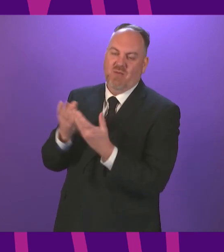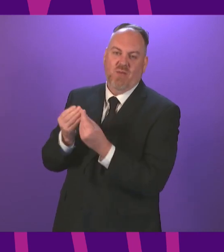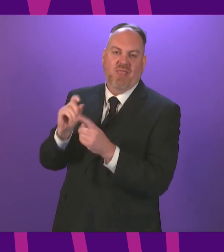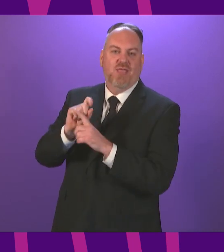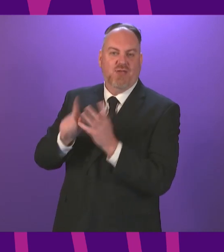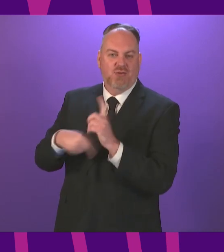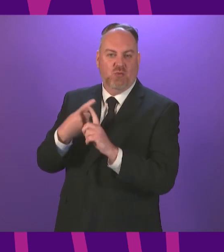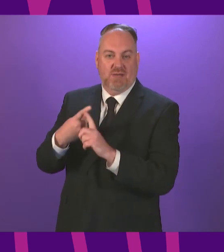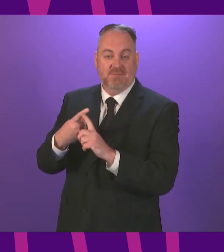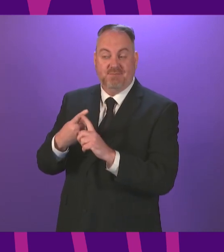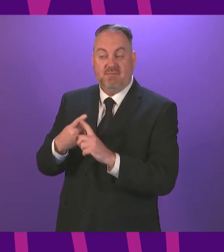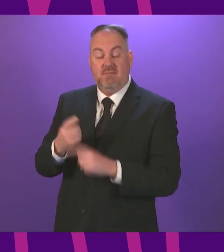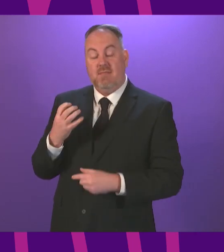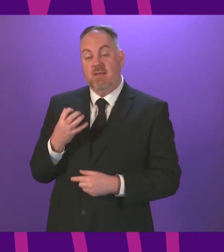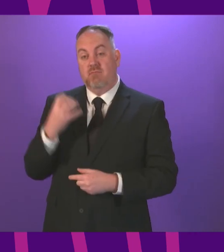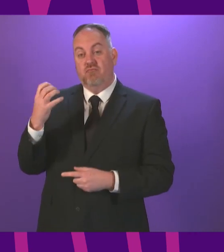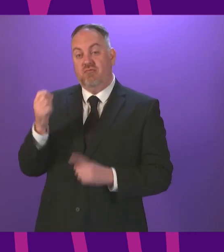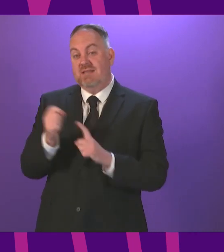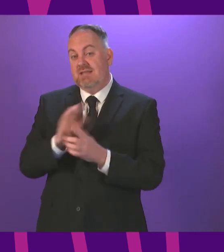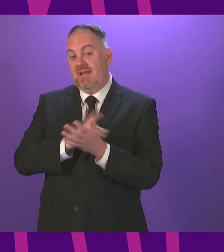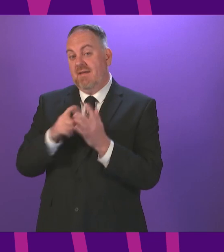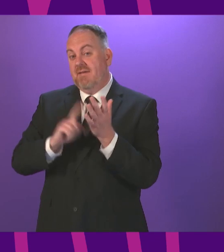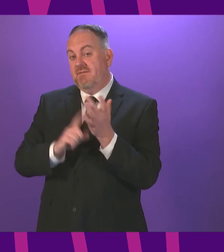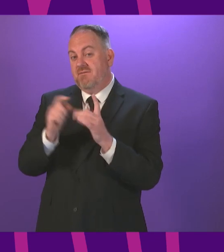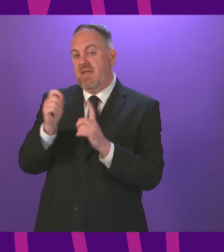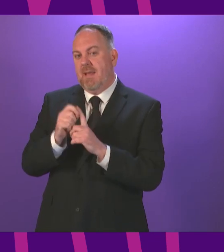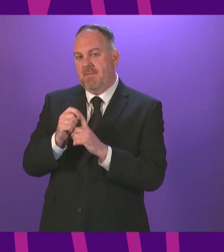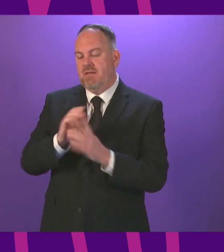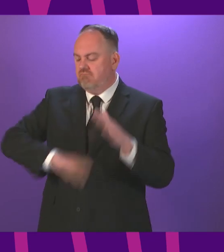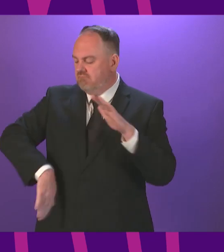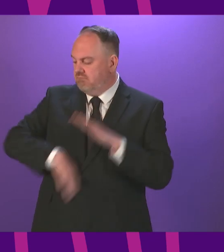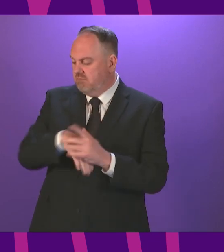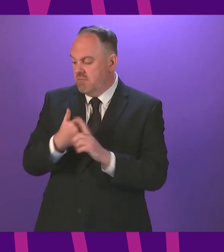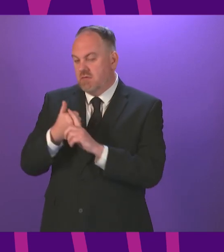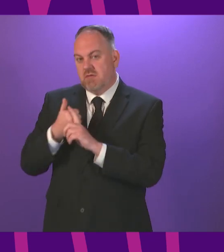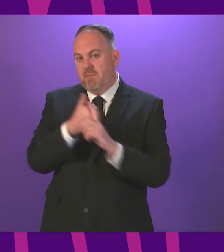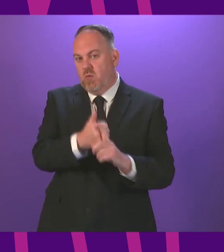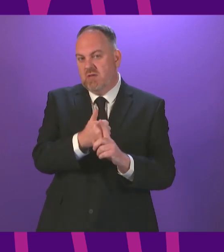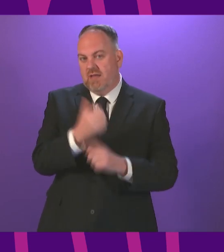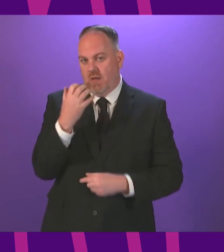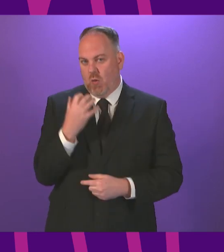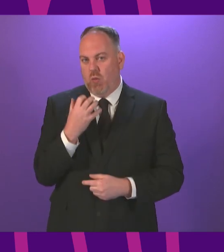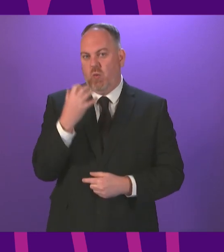Prince Philip was, without doubt, a devoted consort to the Queen, but he also carved out